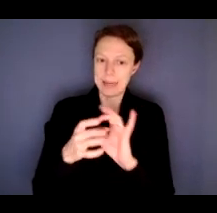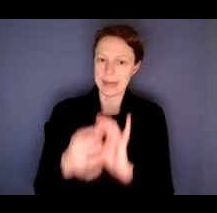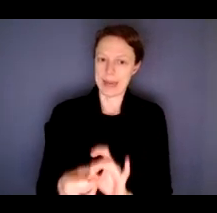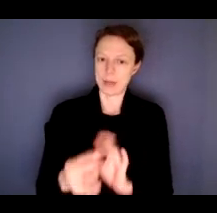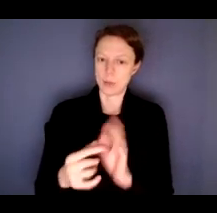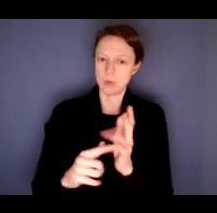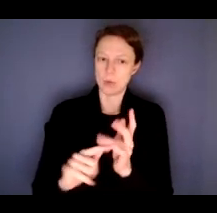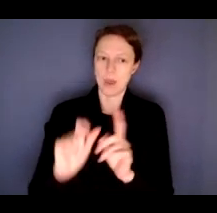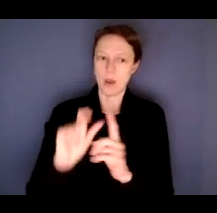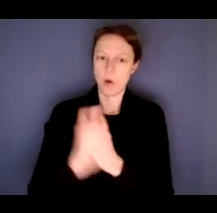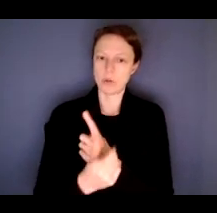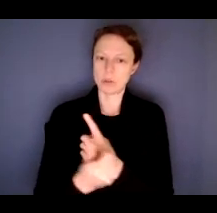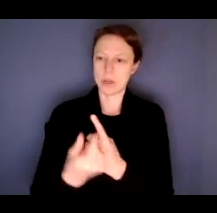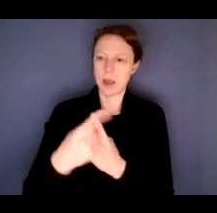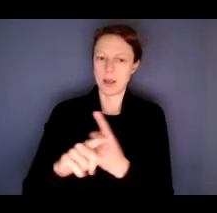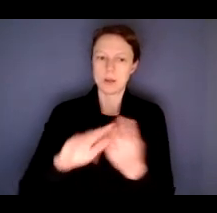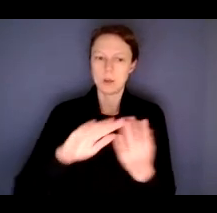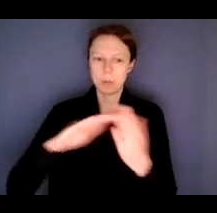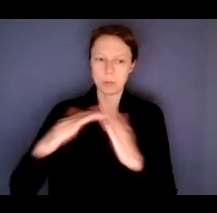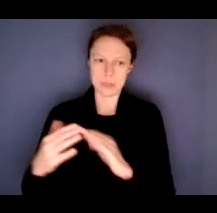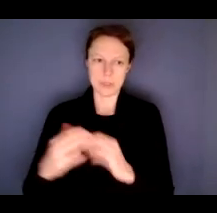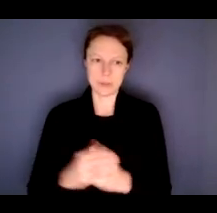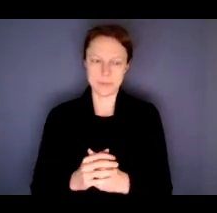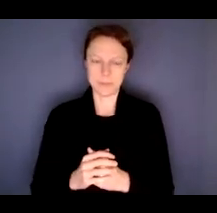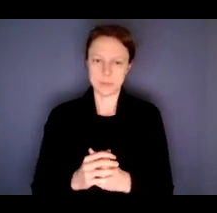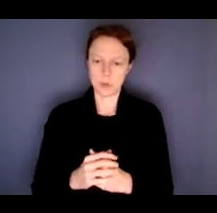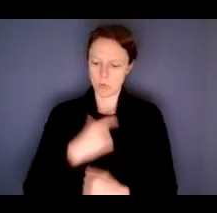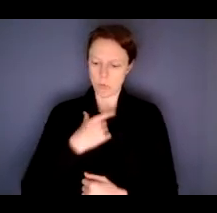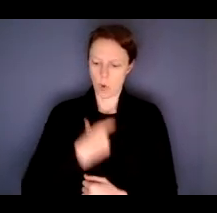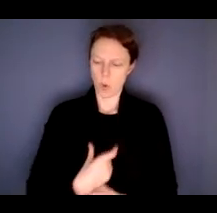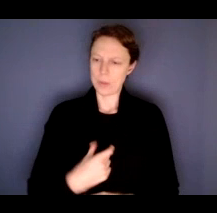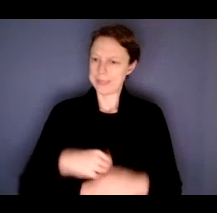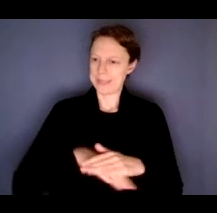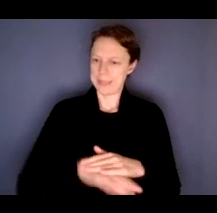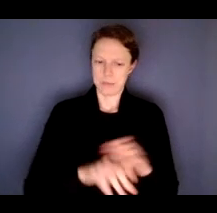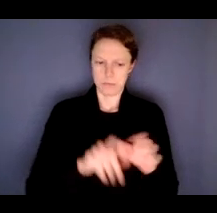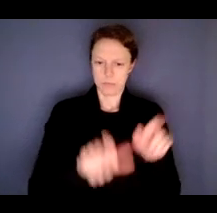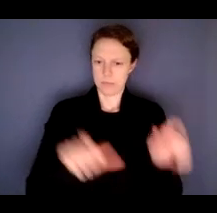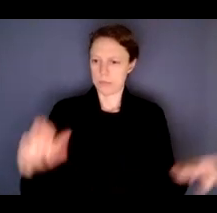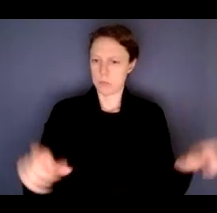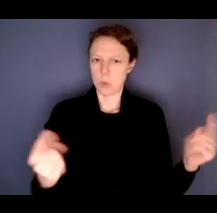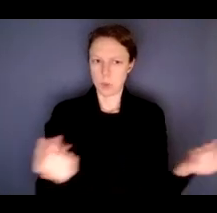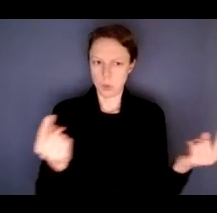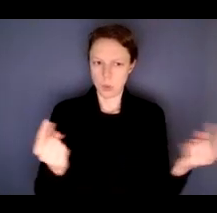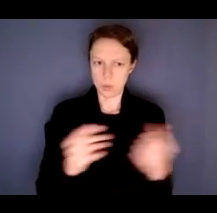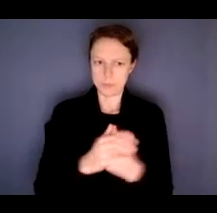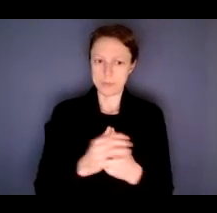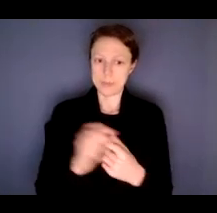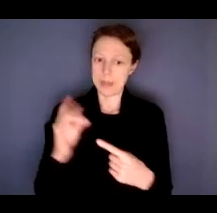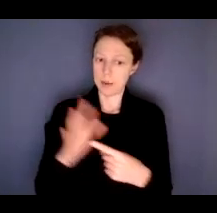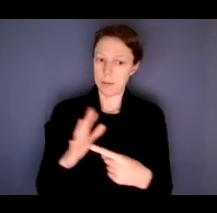the roles in child safety. So probably a really important role that is important for the public to